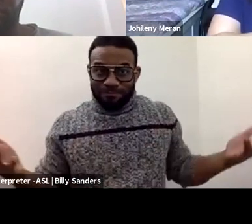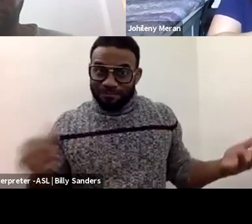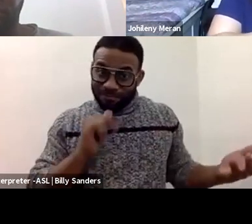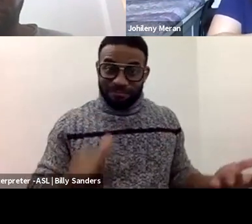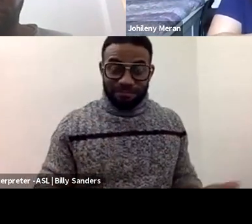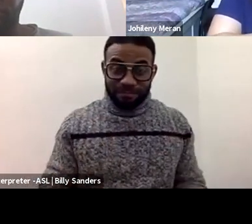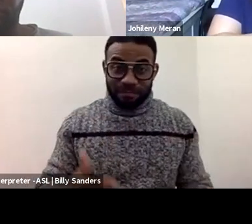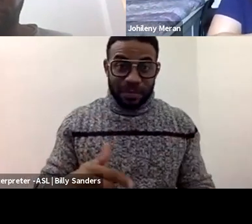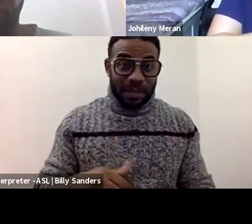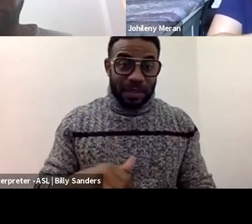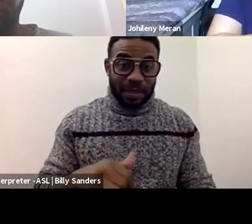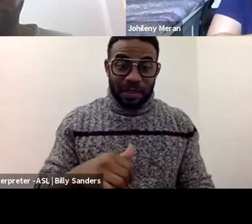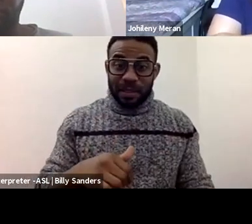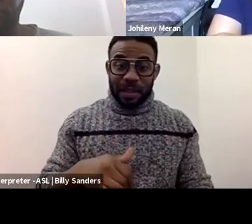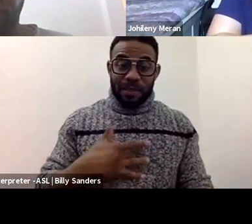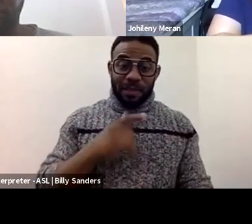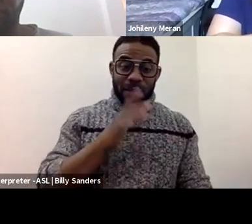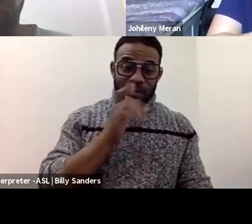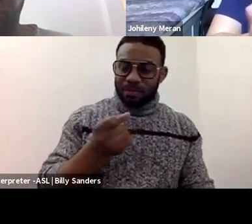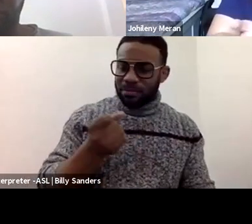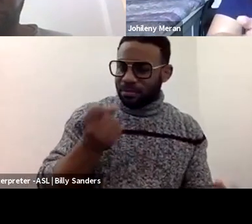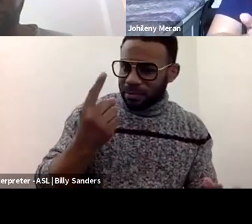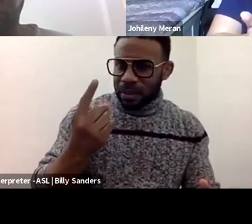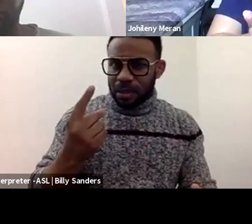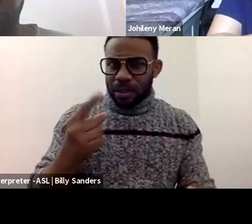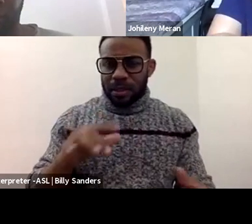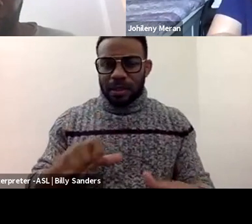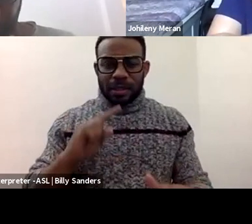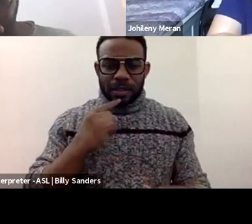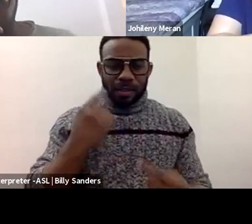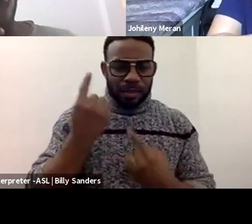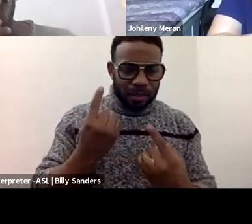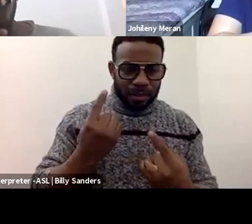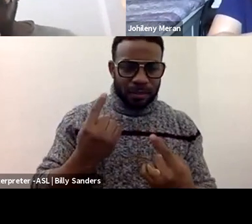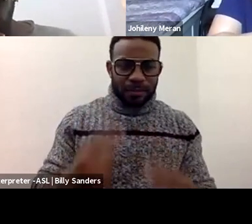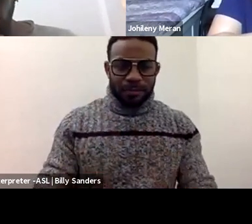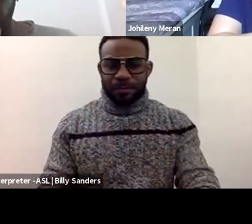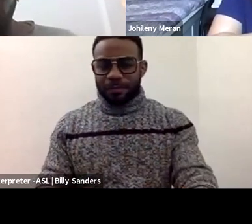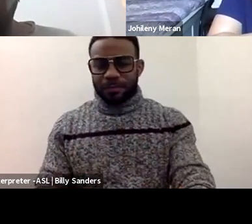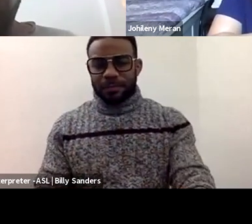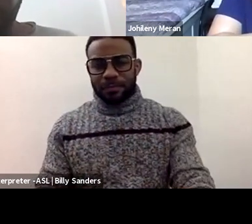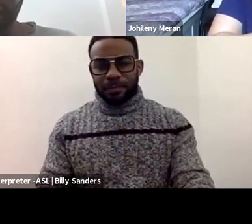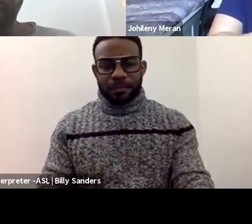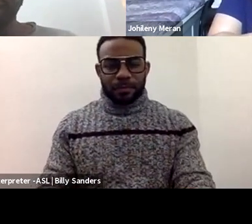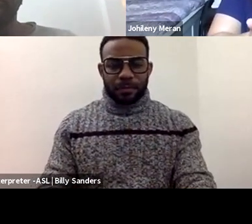I did not feel that they would take certain considerations into mind just from interacting